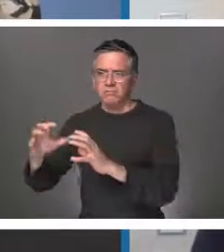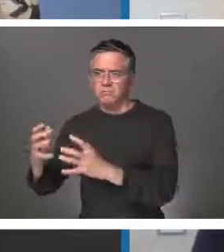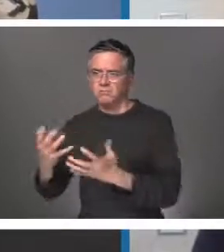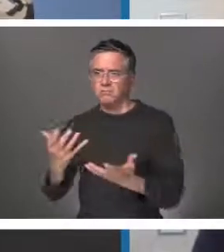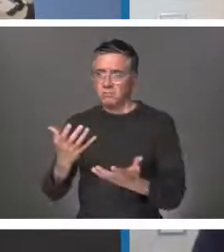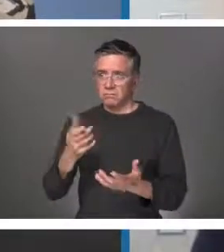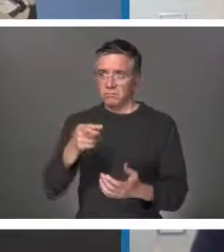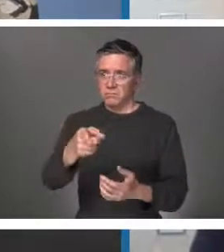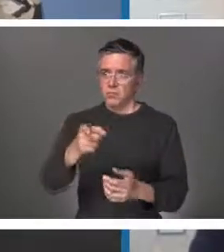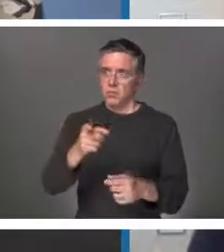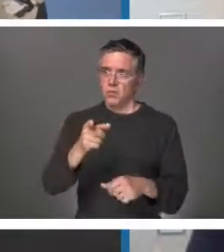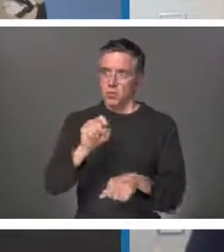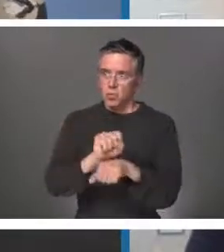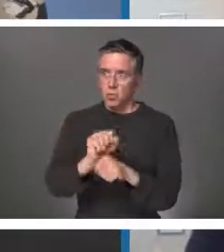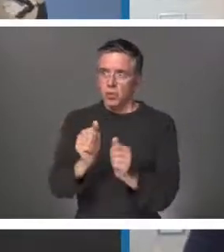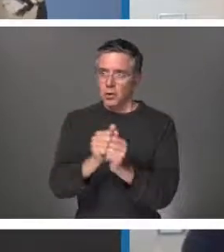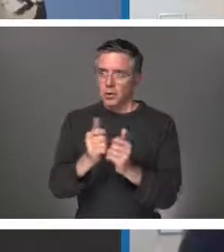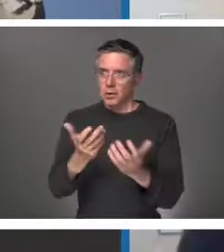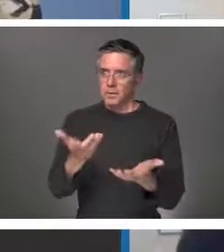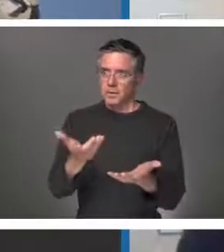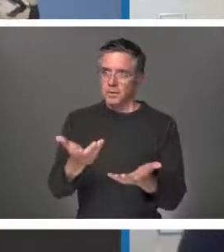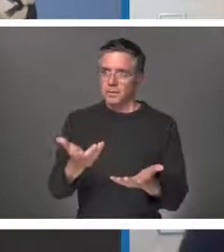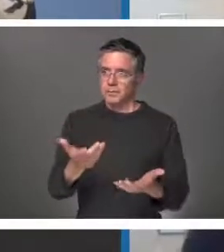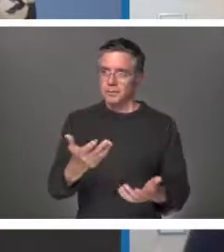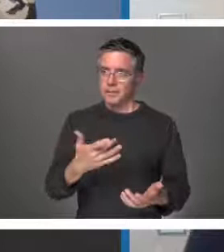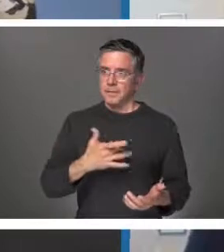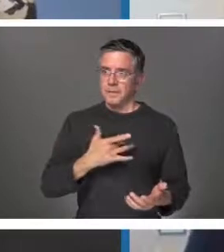and what work remains to be done with our seniors and caregivers?